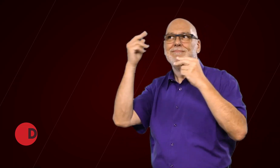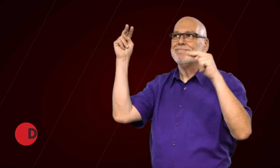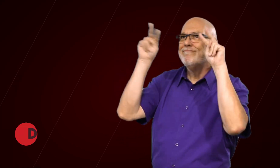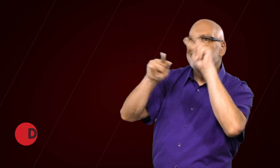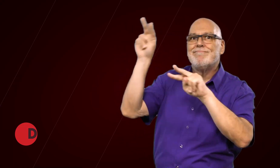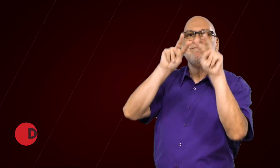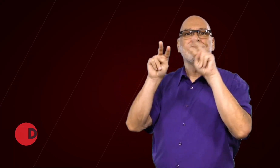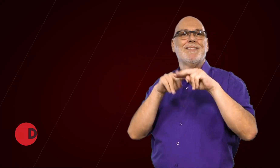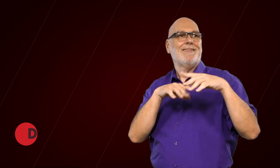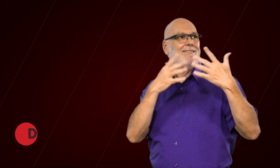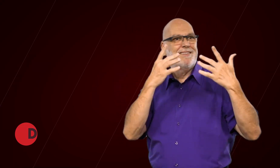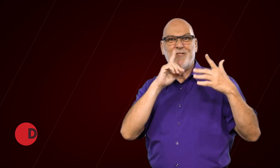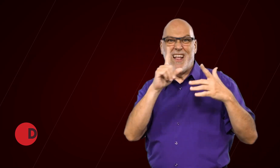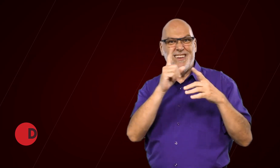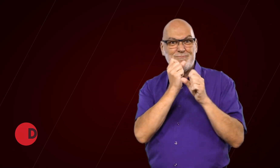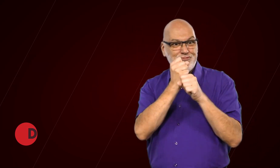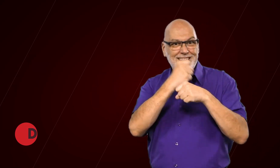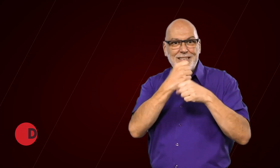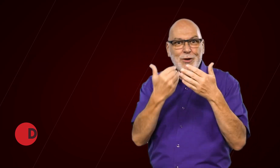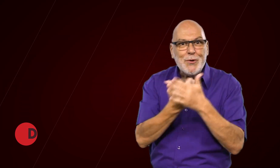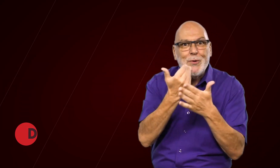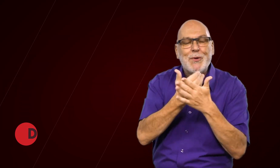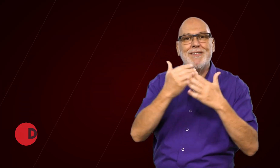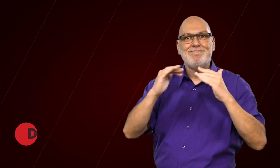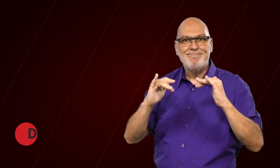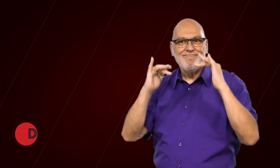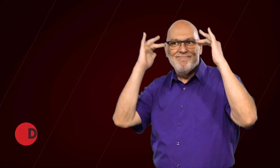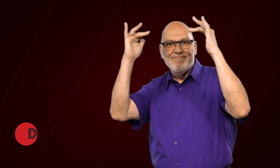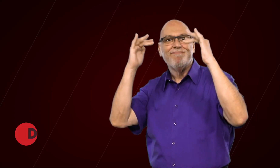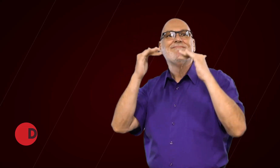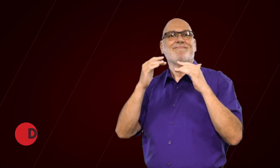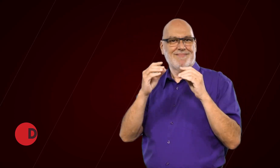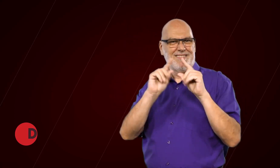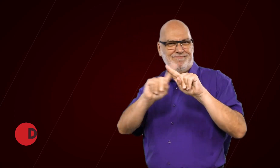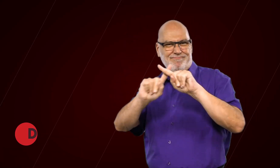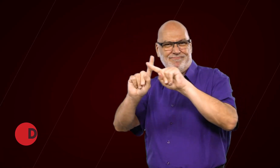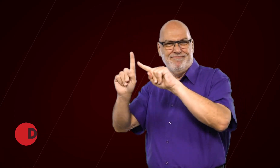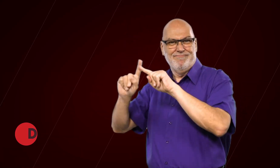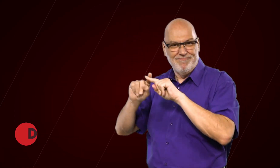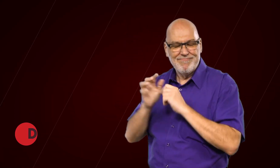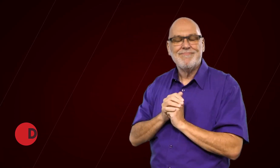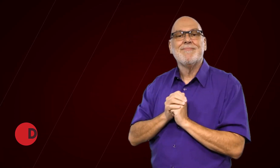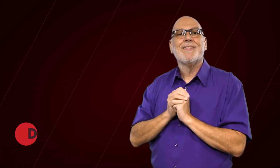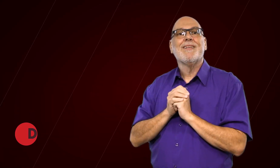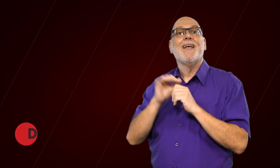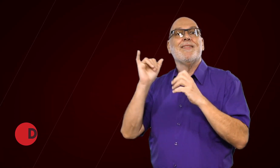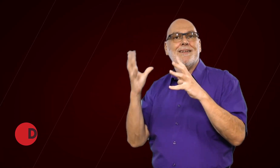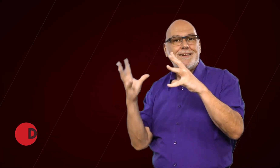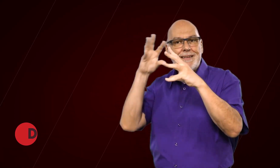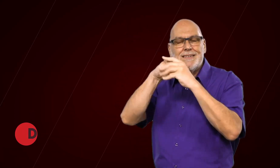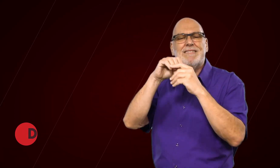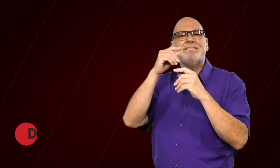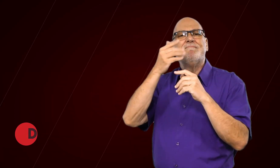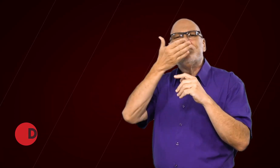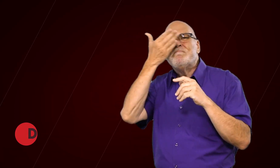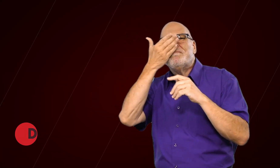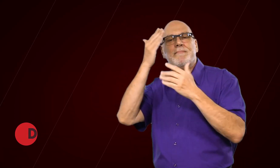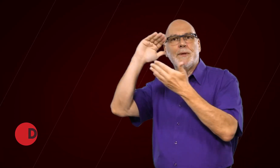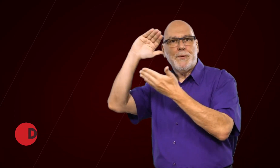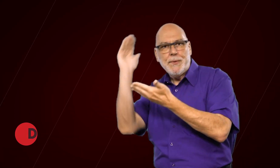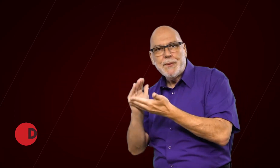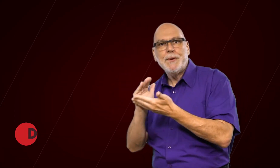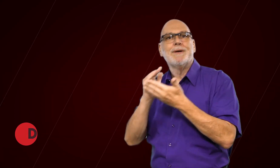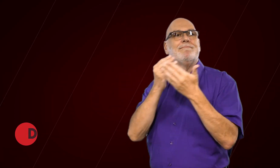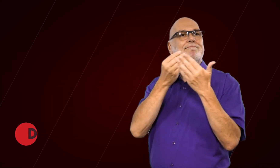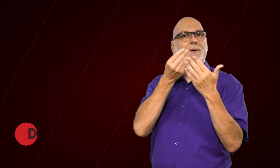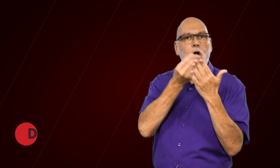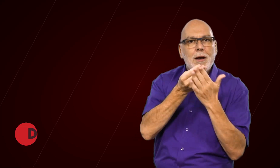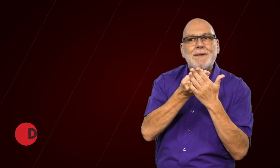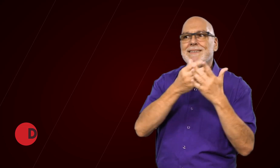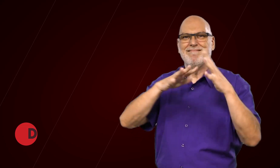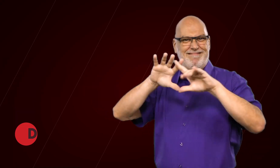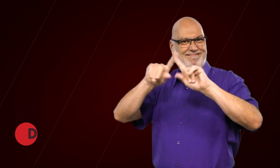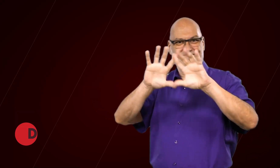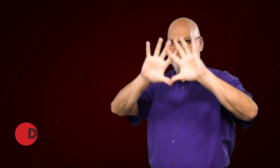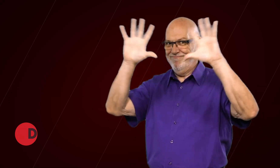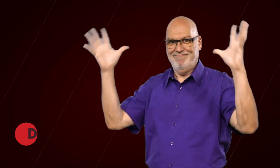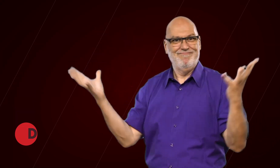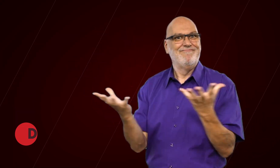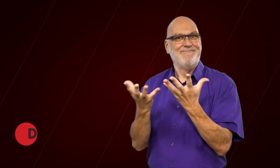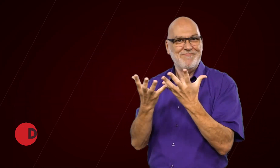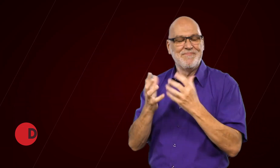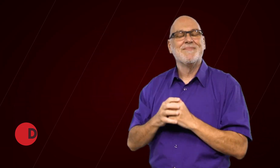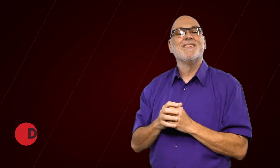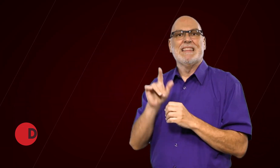“livable” with faster commutes, more convenience, higher productivity, less